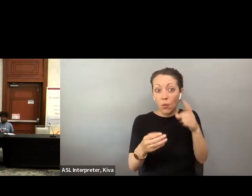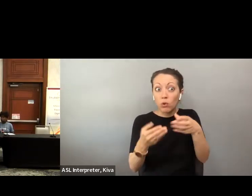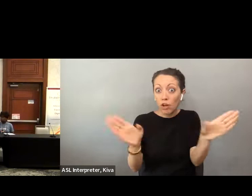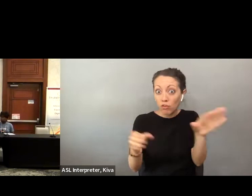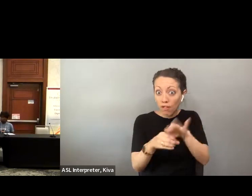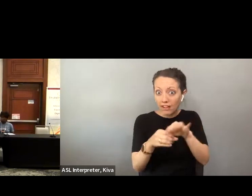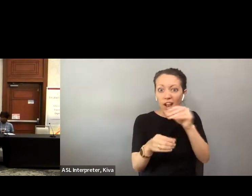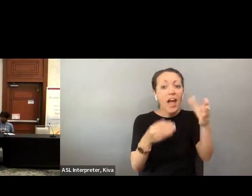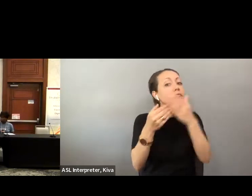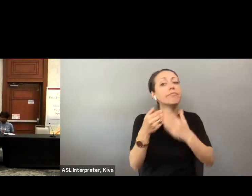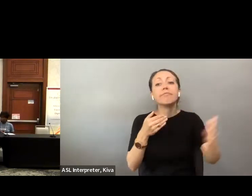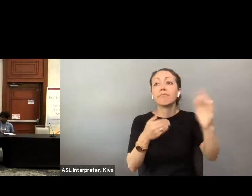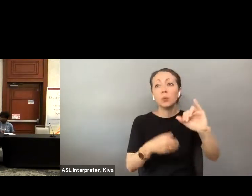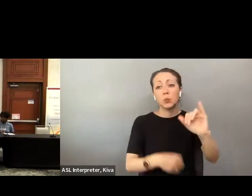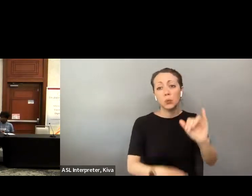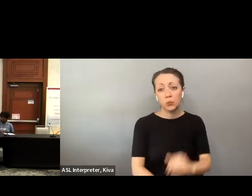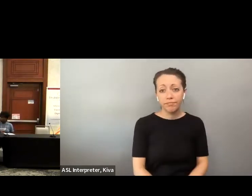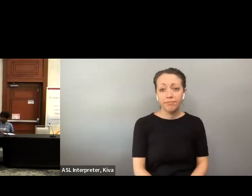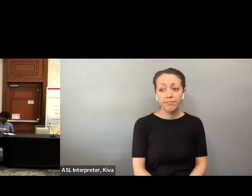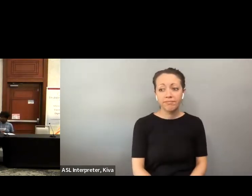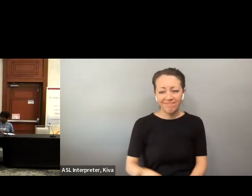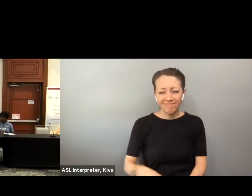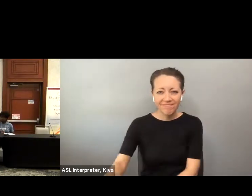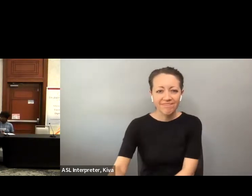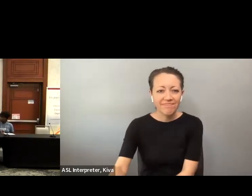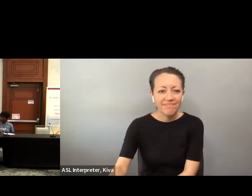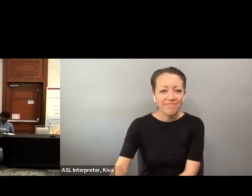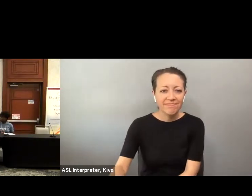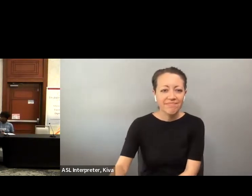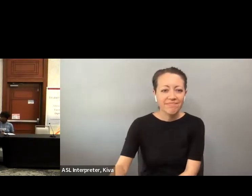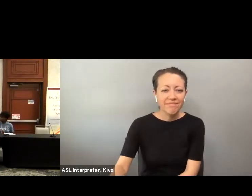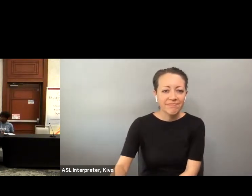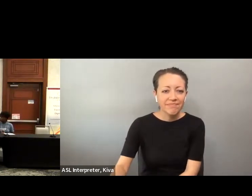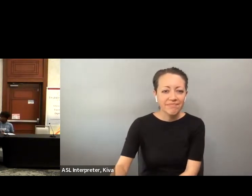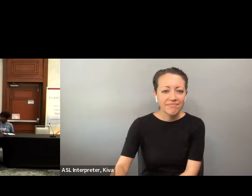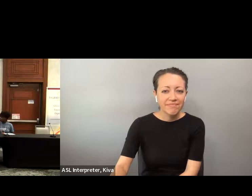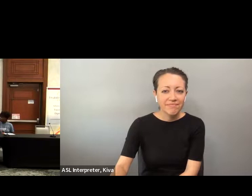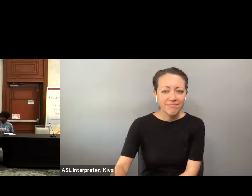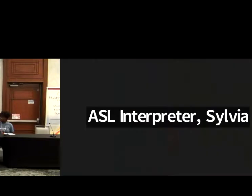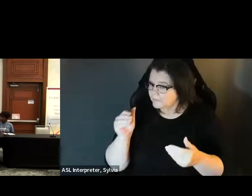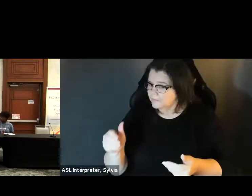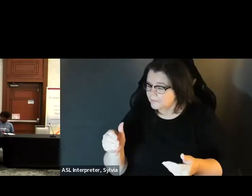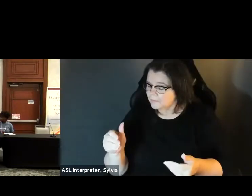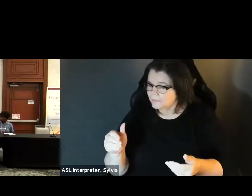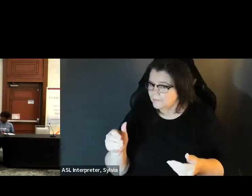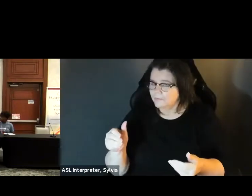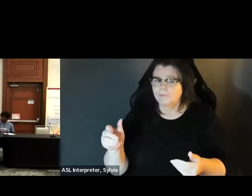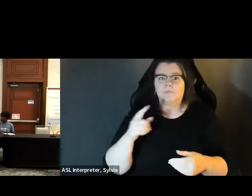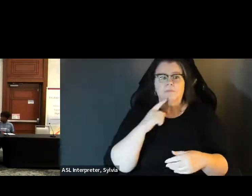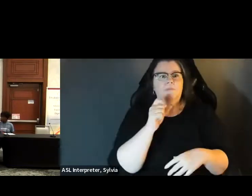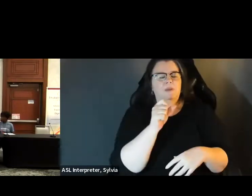see those numbers be fantastically higher Okay. in the general election and in elections to follow.